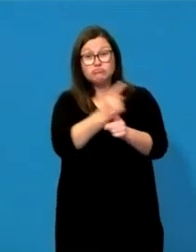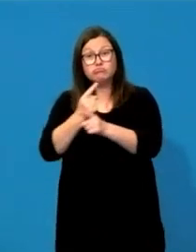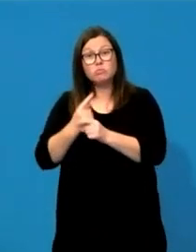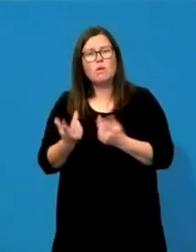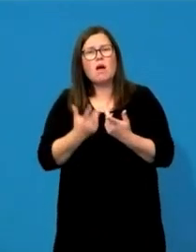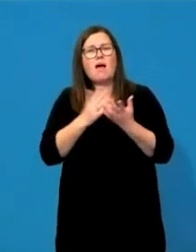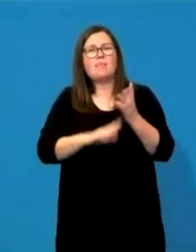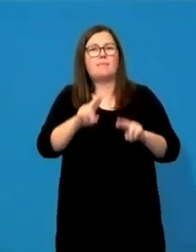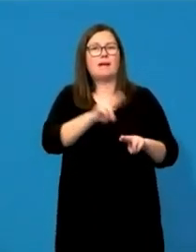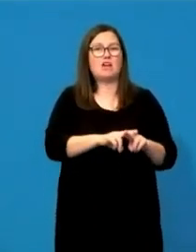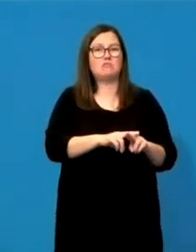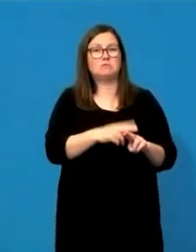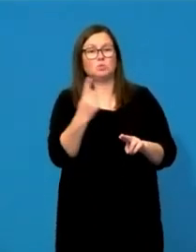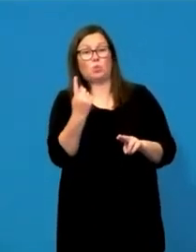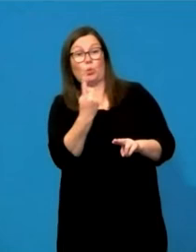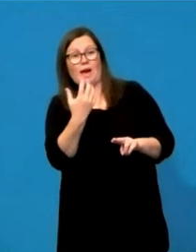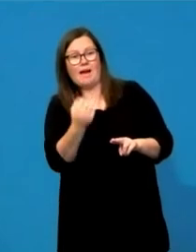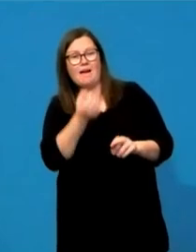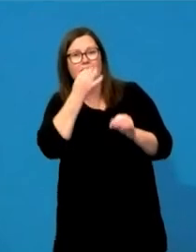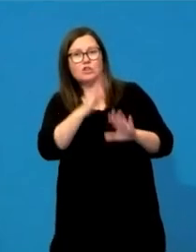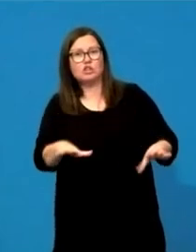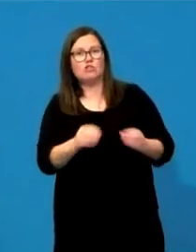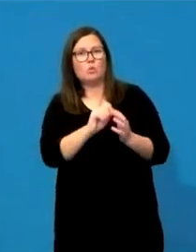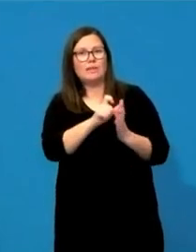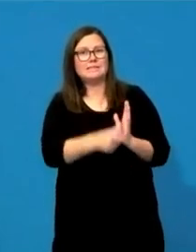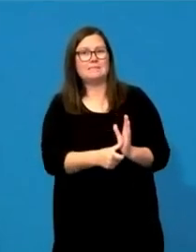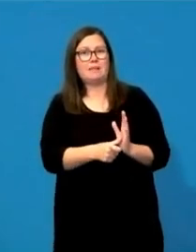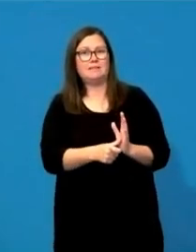with disability and who will be going to that school, or have you spoken to parents